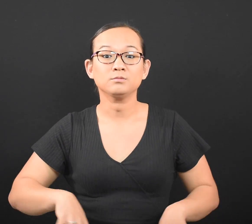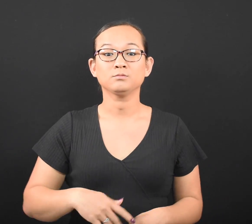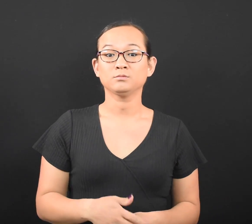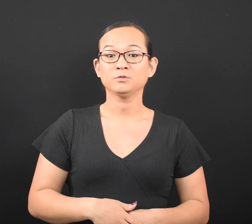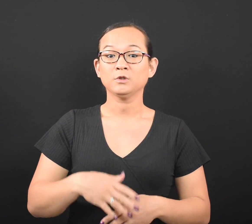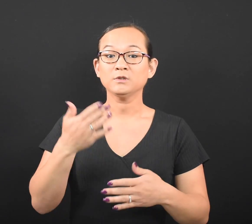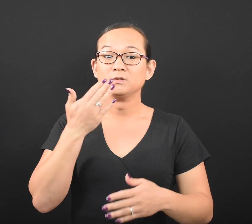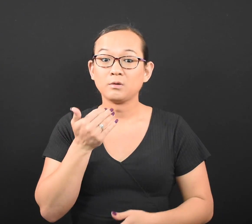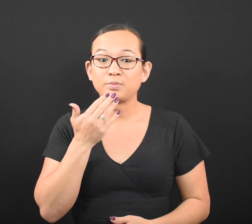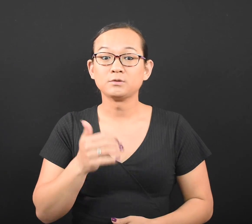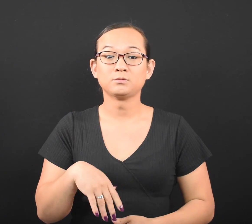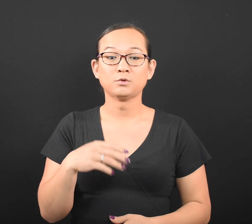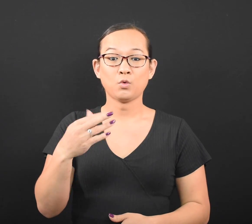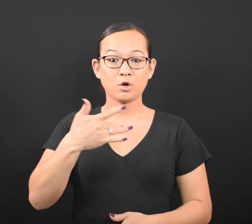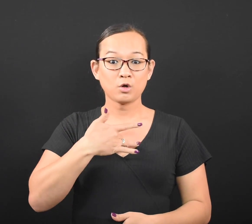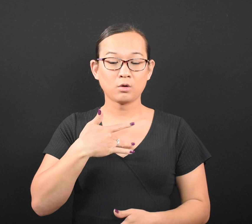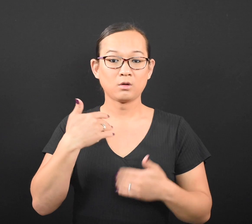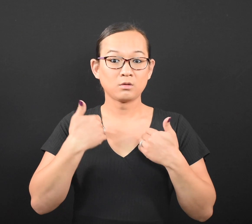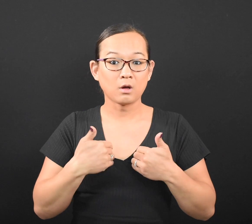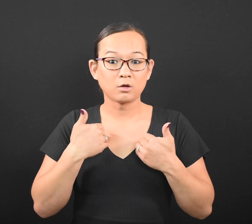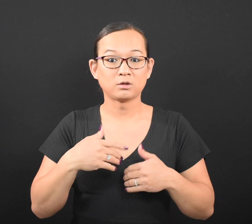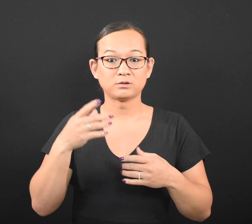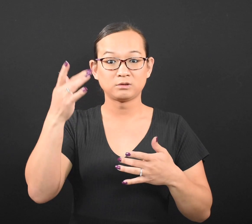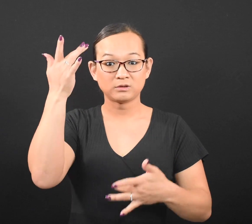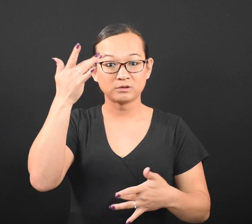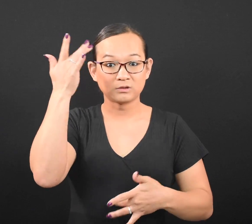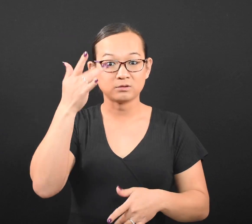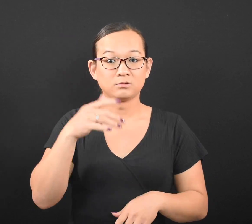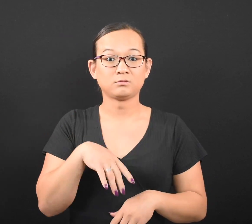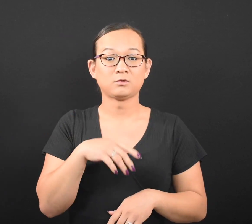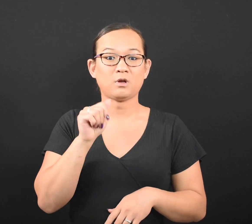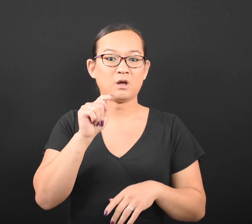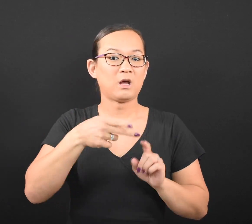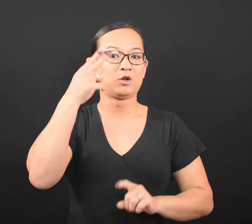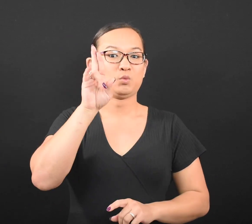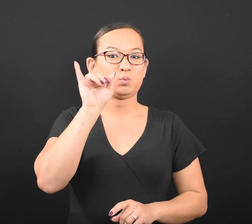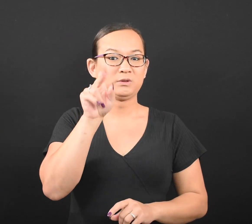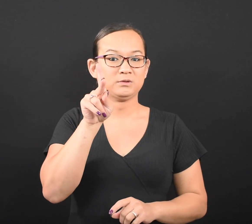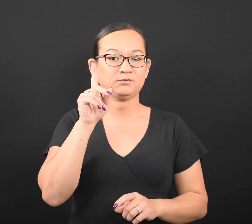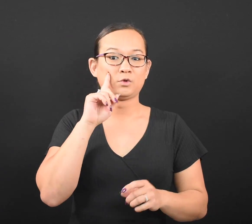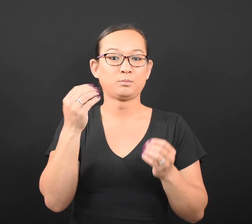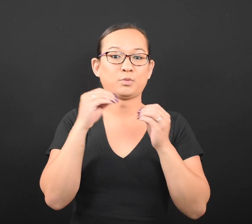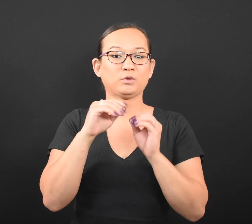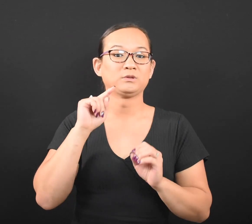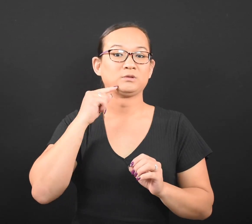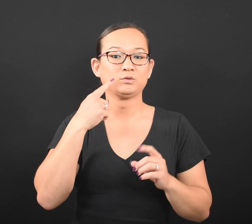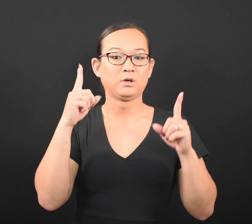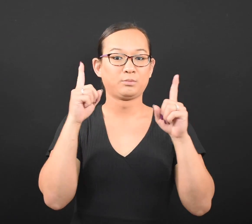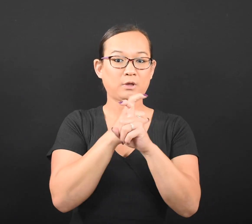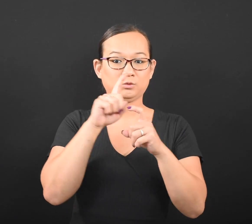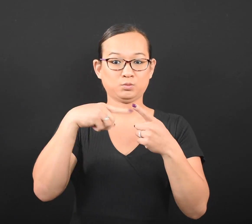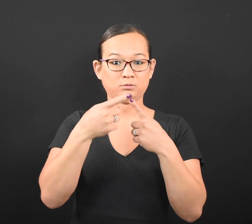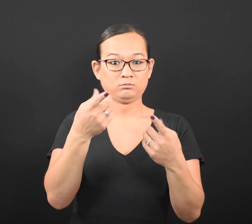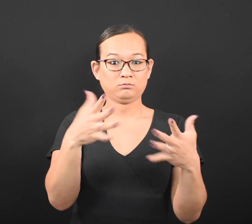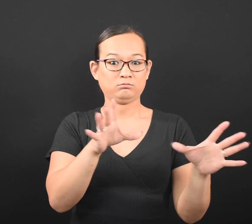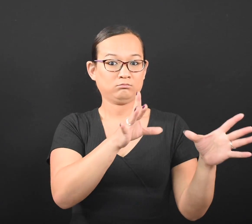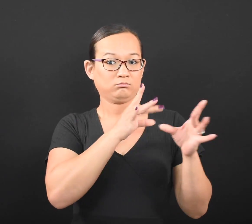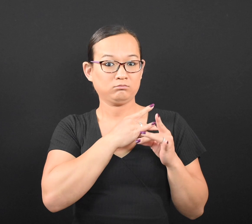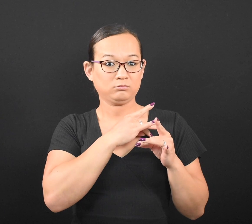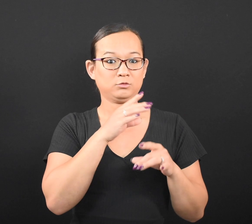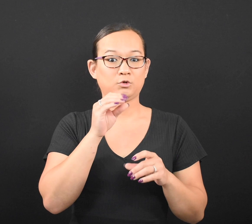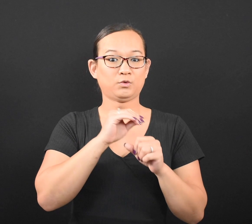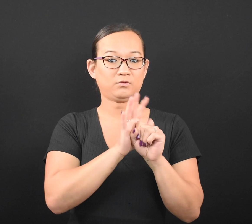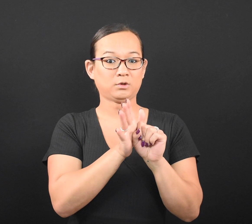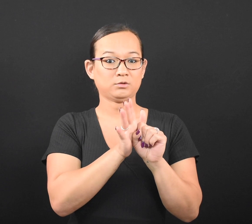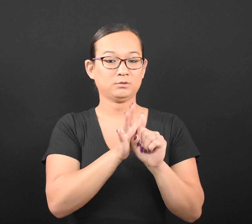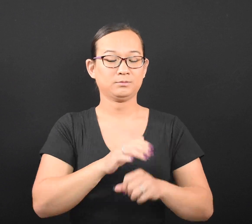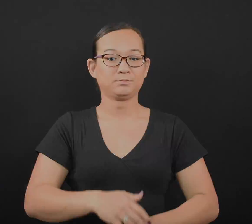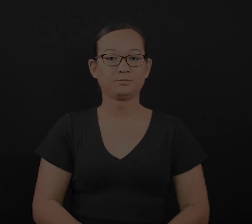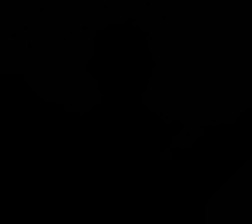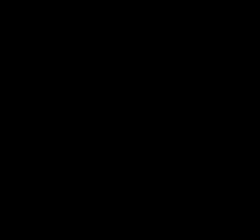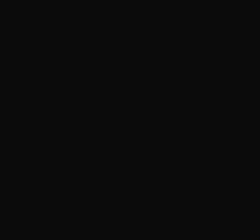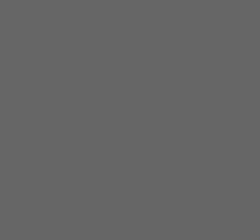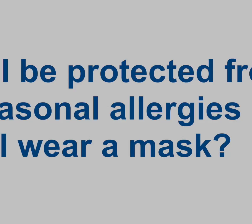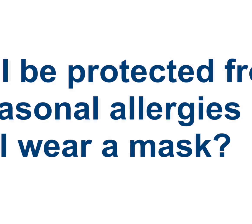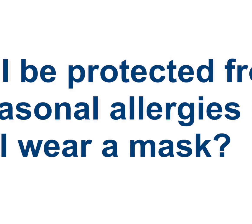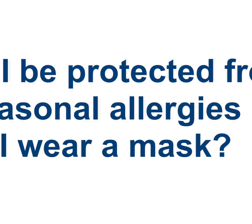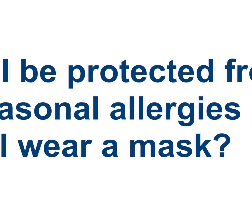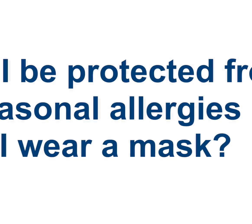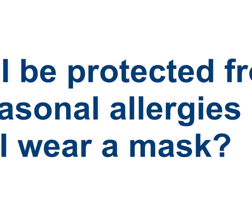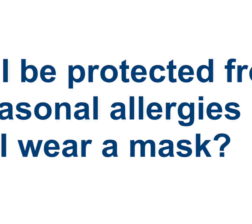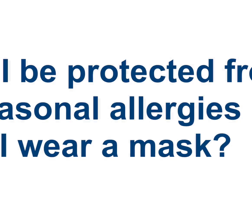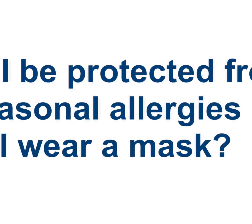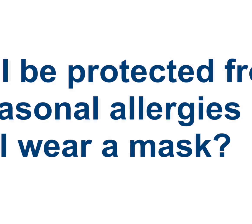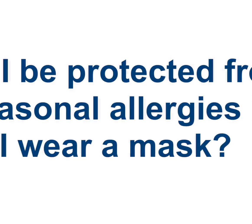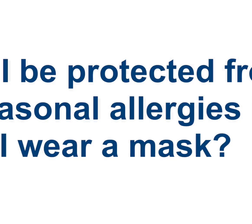disease are at higher risk for developing more serious complications when they have COVID-19.